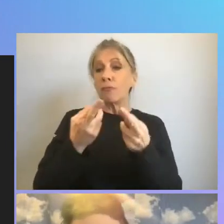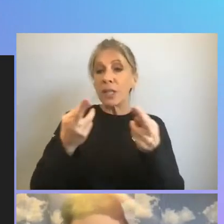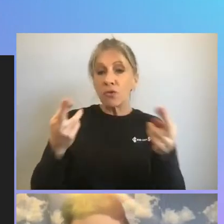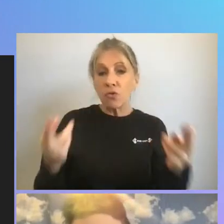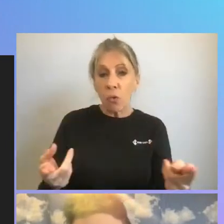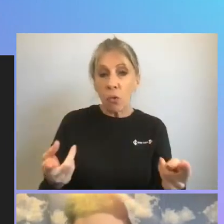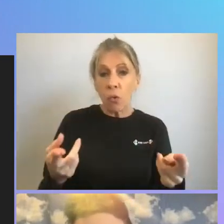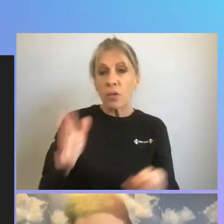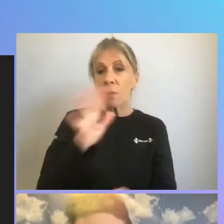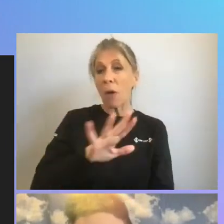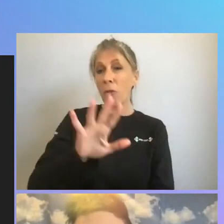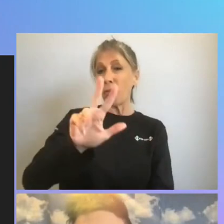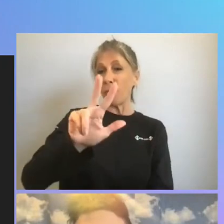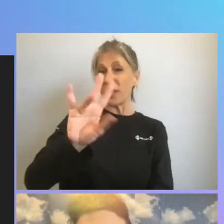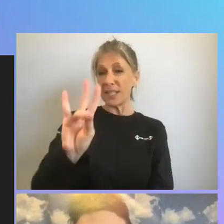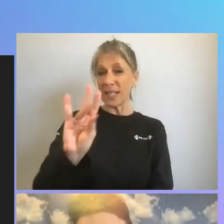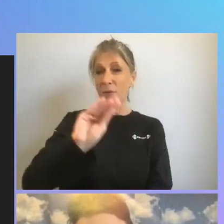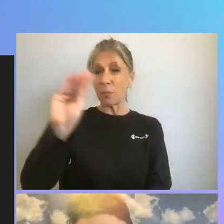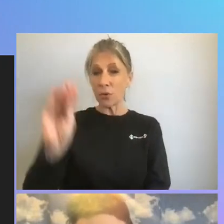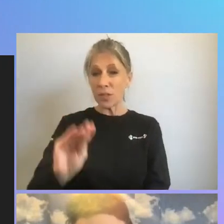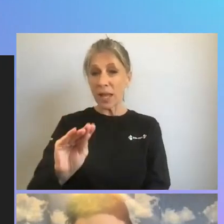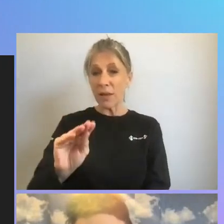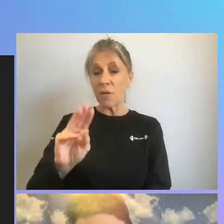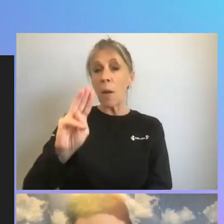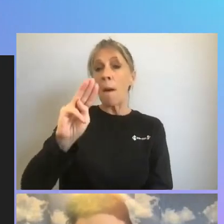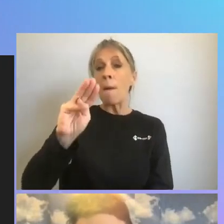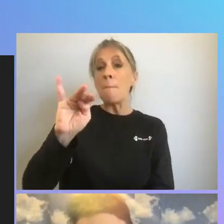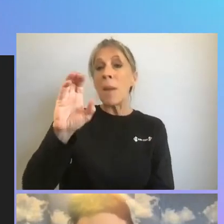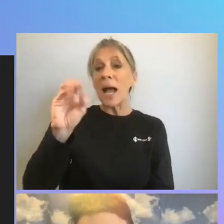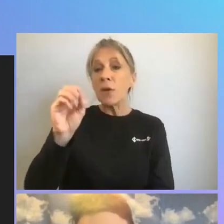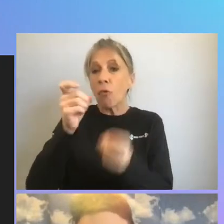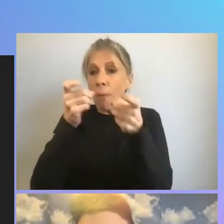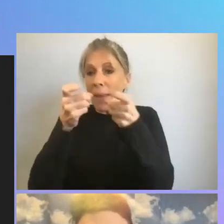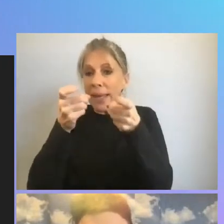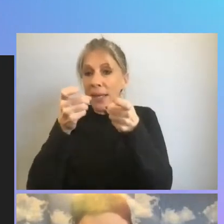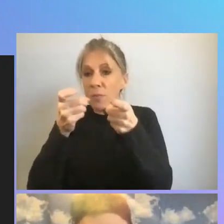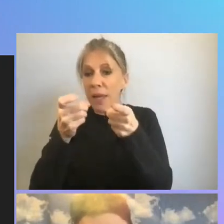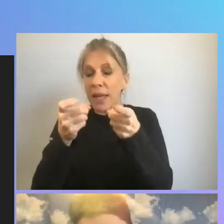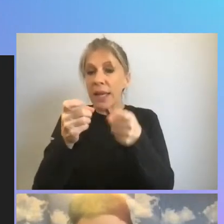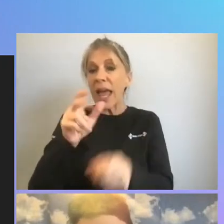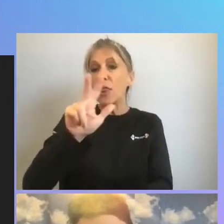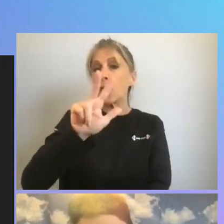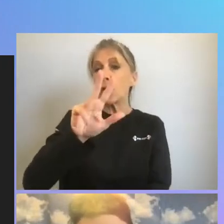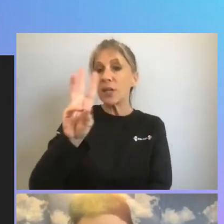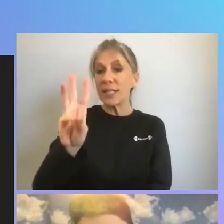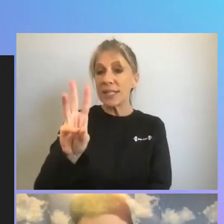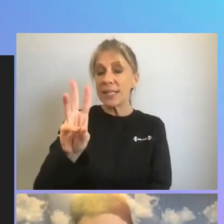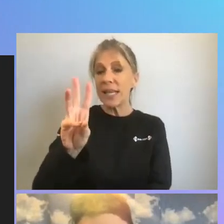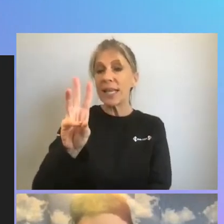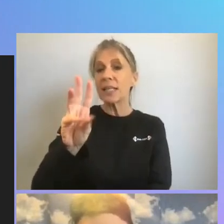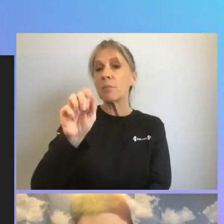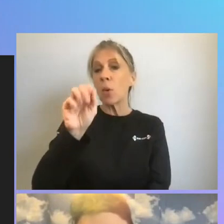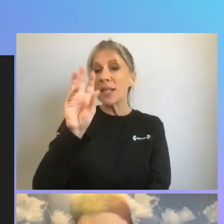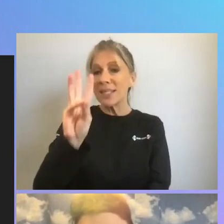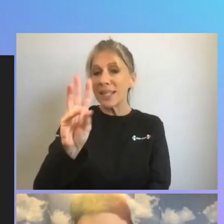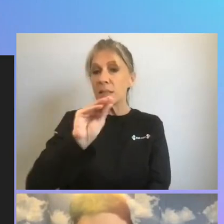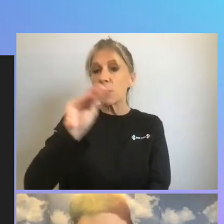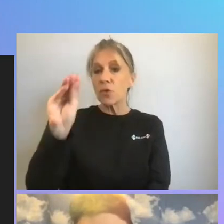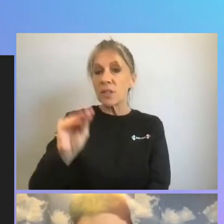at micro management. Uh, at